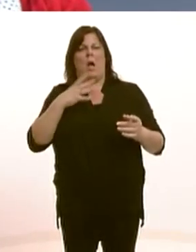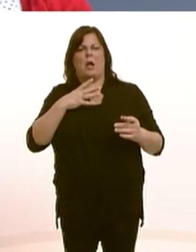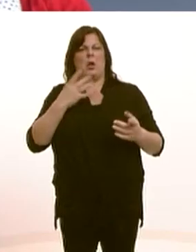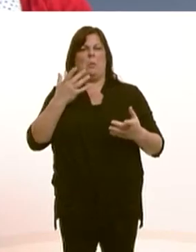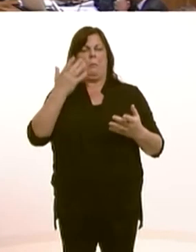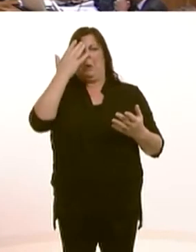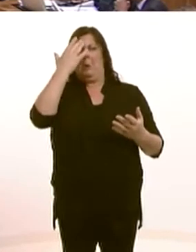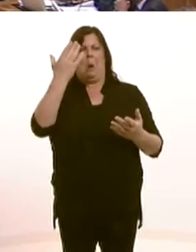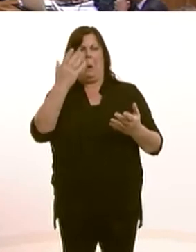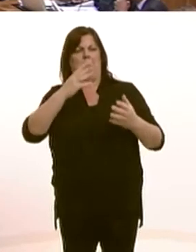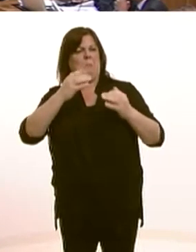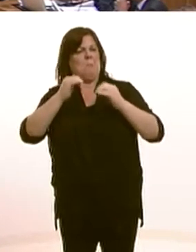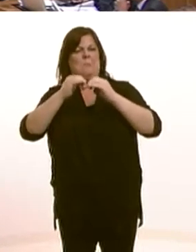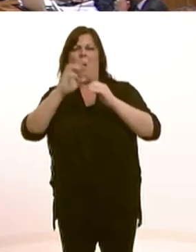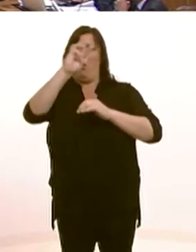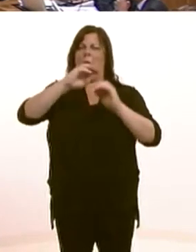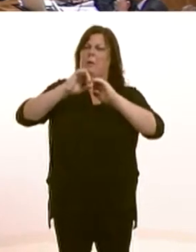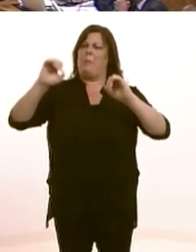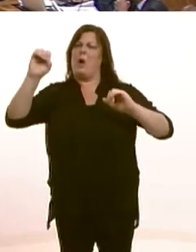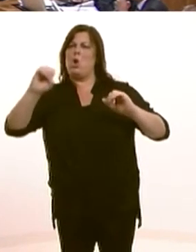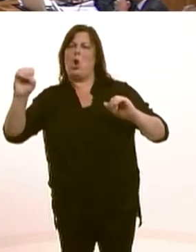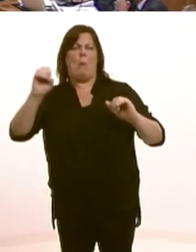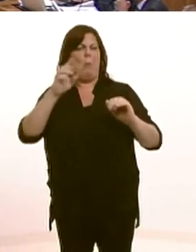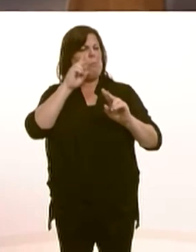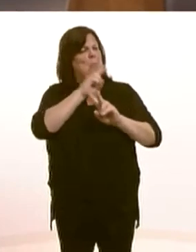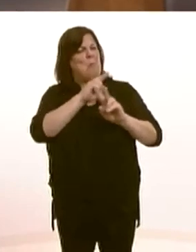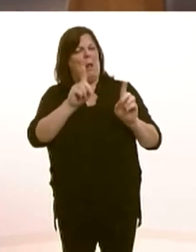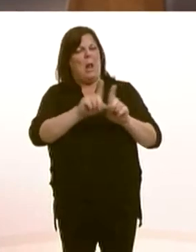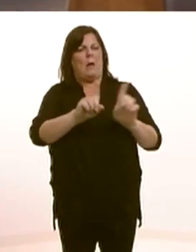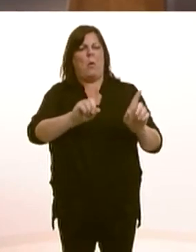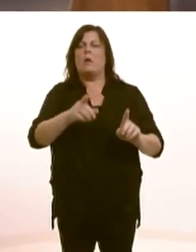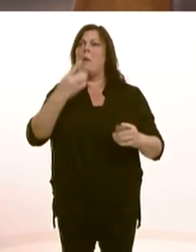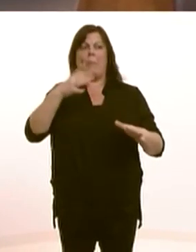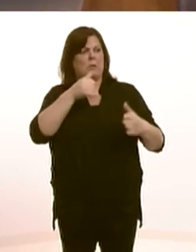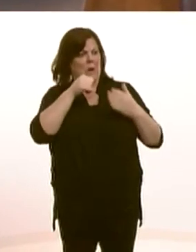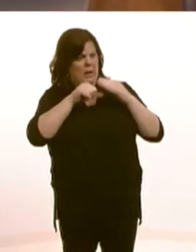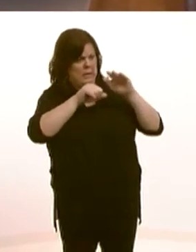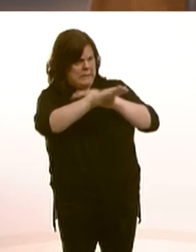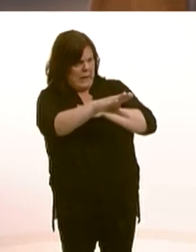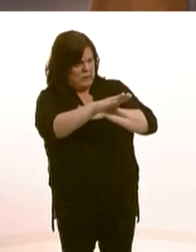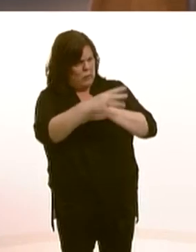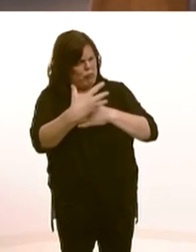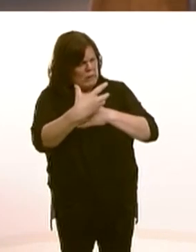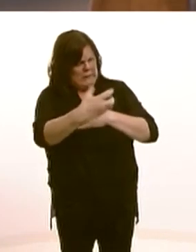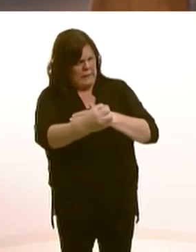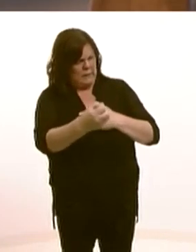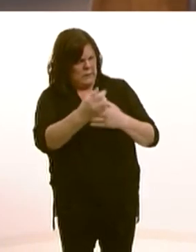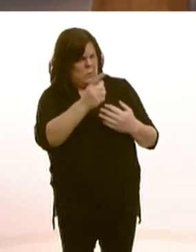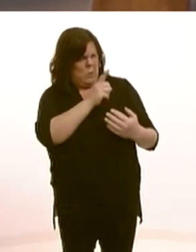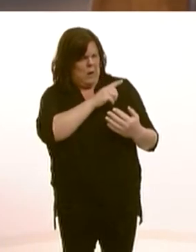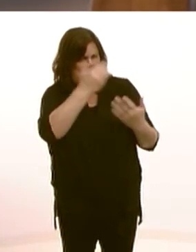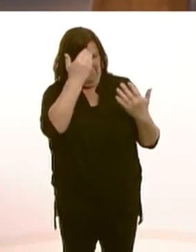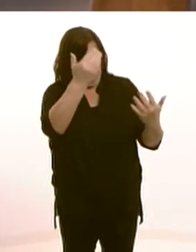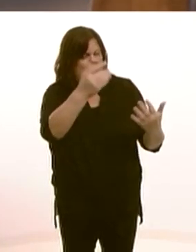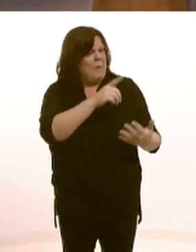Carwyn Jones: Well, she sent me a letter last week and Iíve seen the reply to that letteróI donít know why she hasnít received itóbecause, in that letter, it suggested a date when we should meet to discuss these issues.